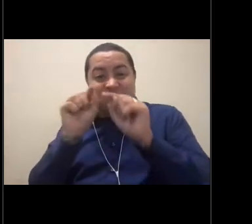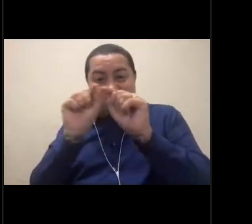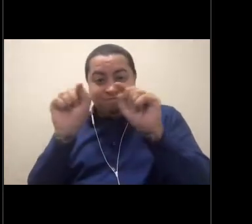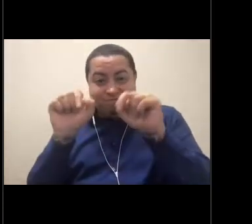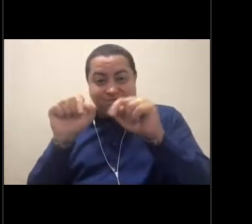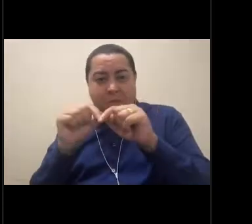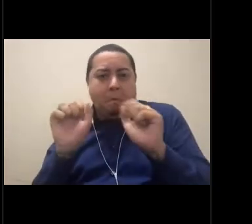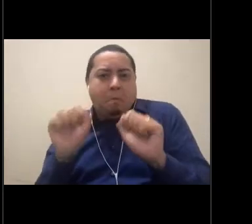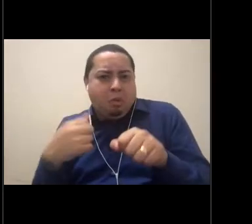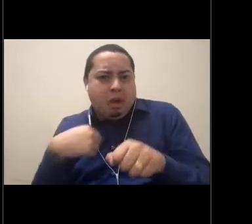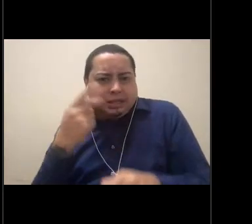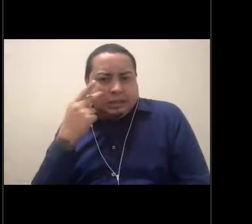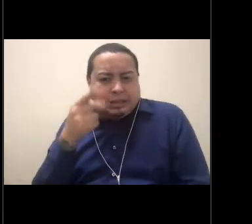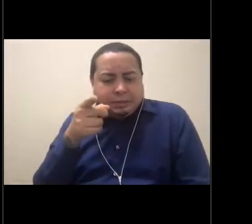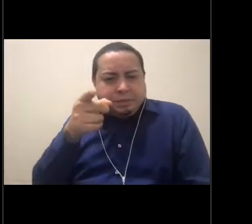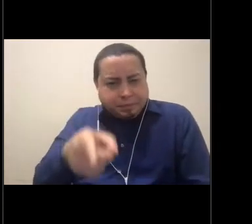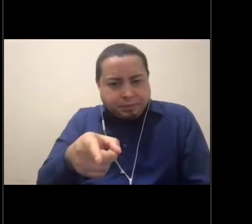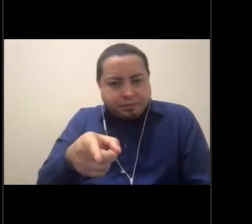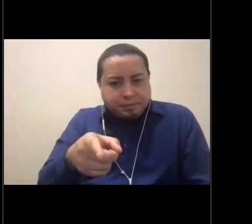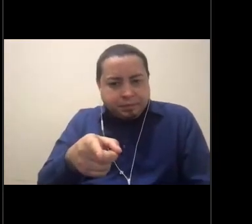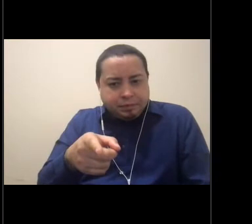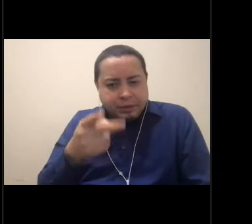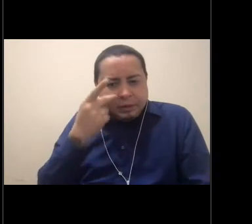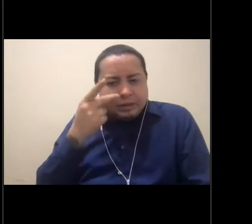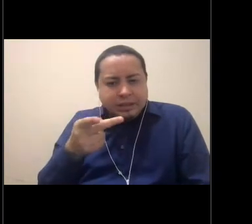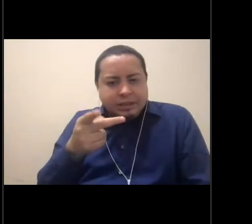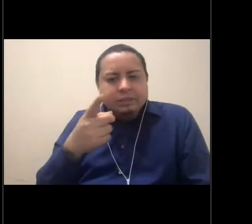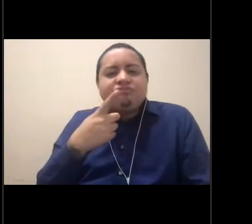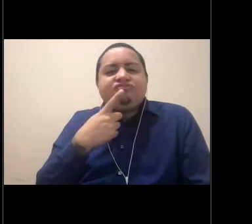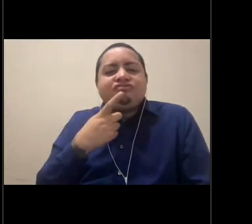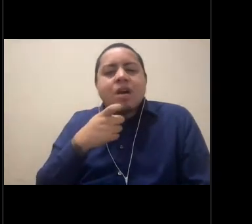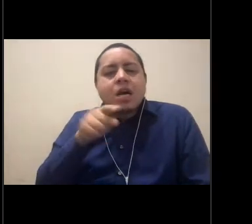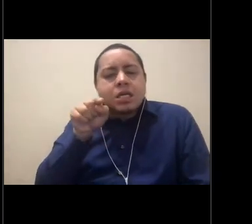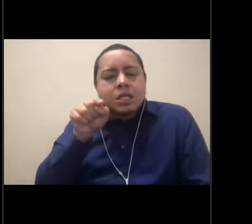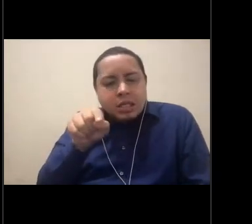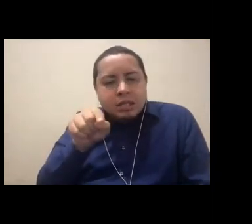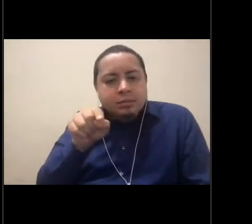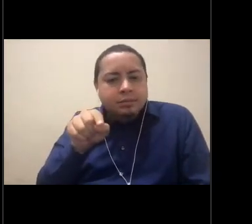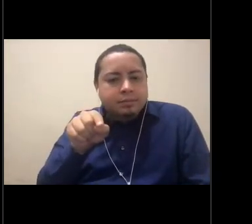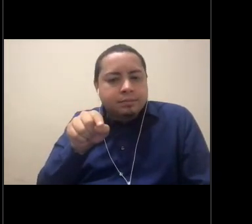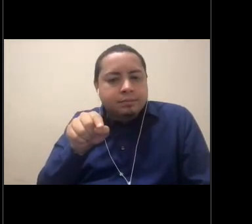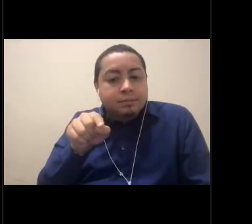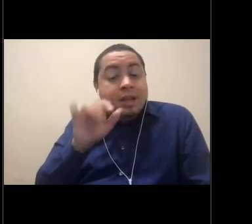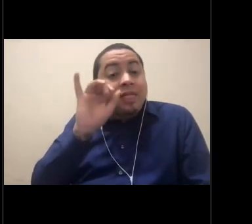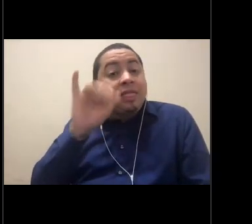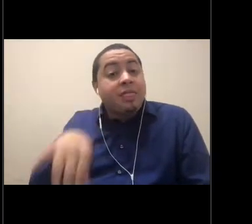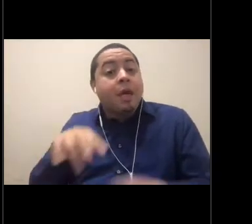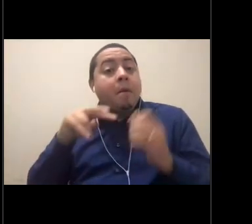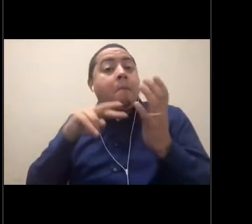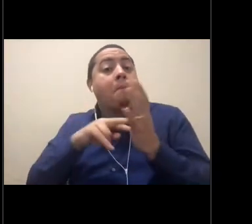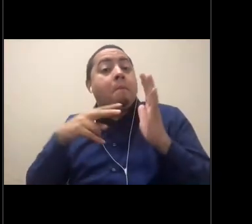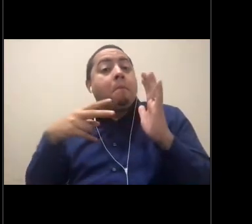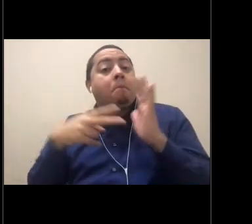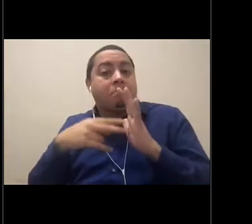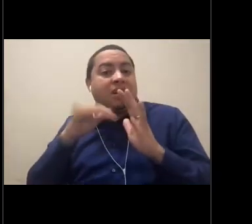So underneath this red dot in the satellite loop, there is a natural disaster that's occurring.